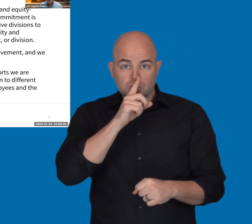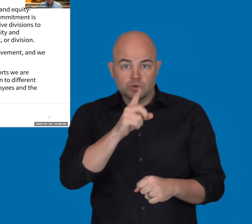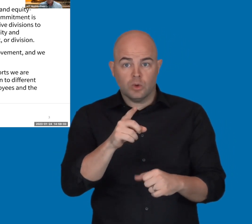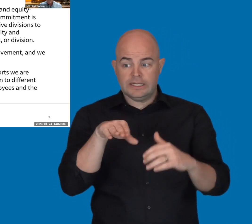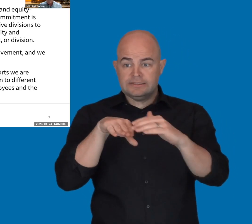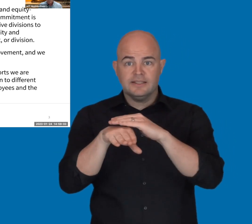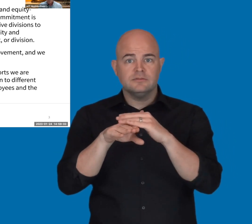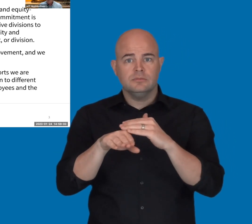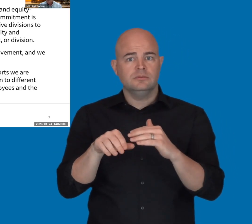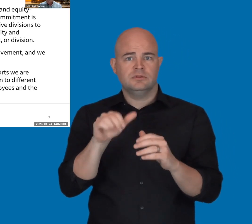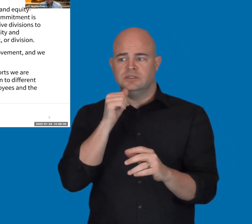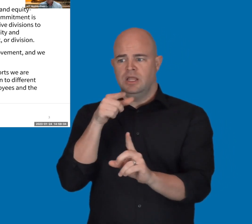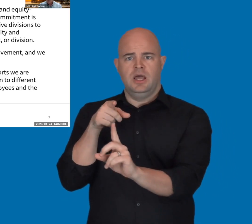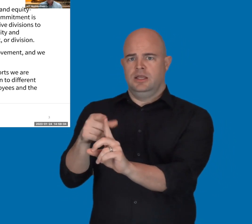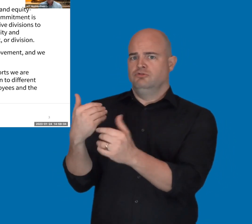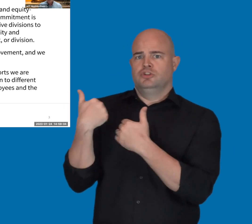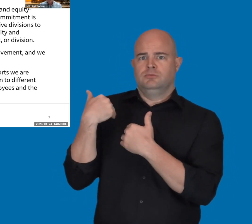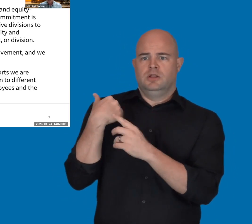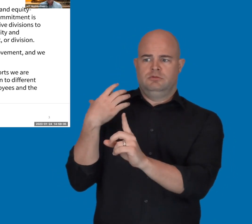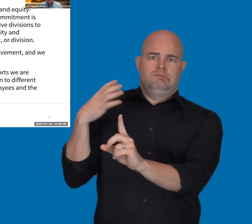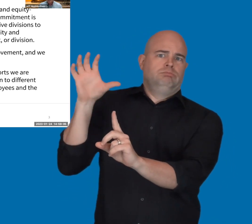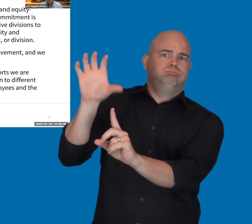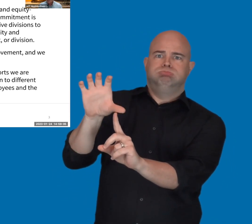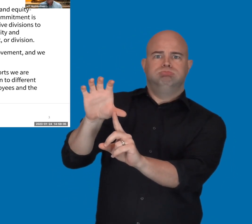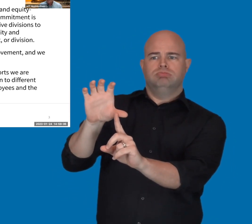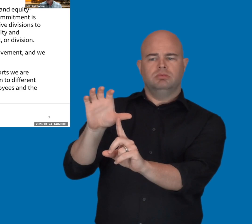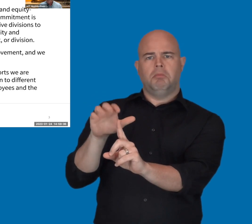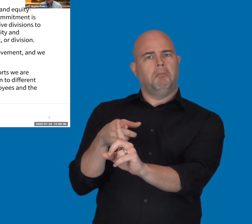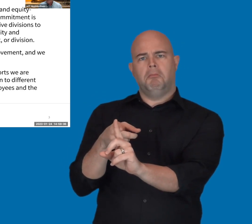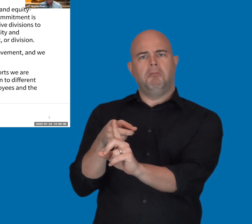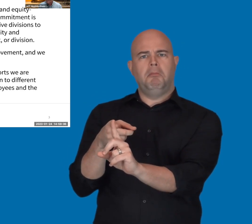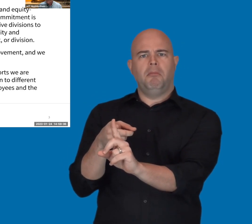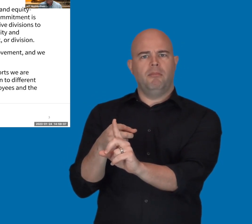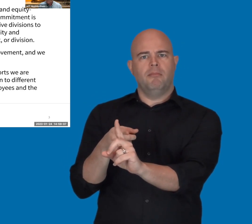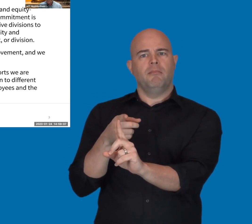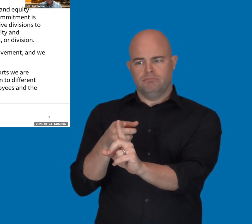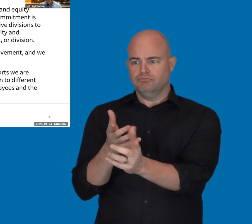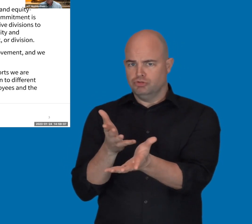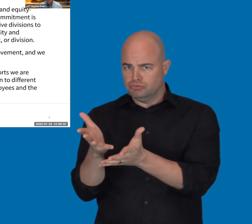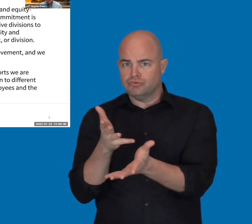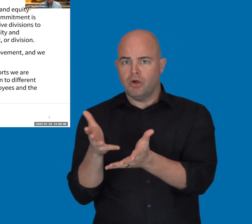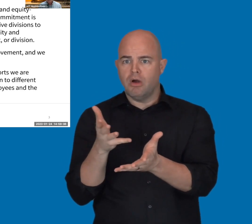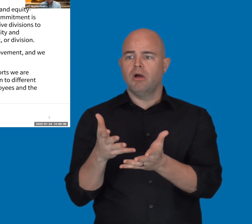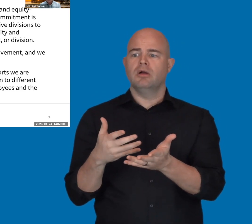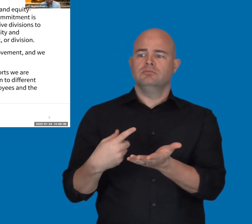It really is baked in to discussions and campus projects based upon awareness